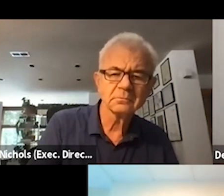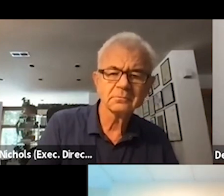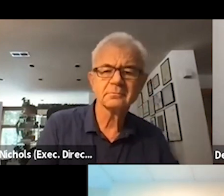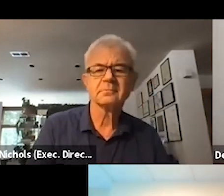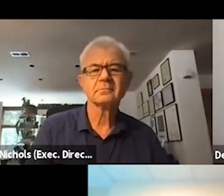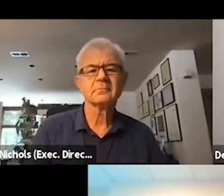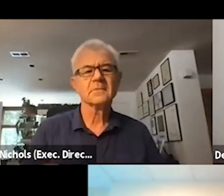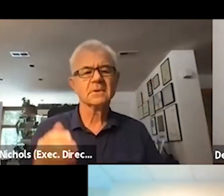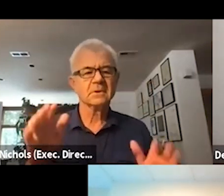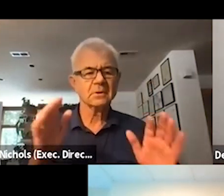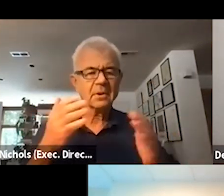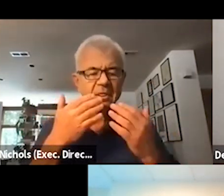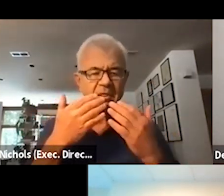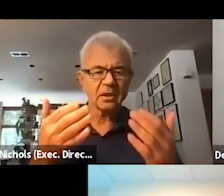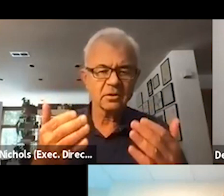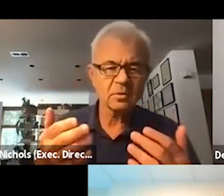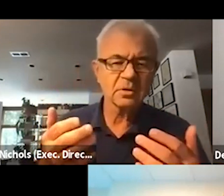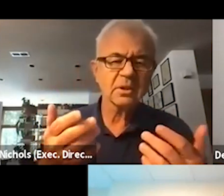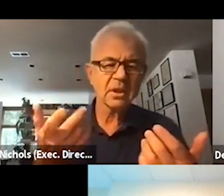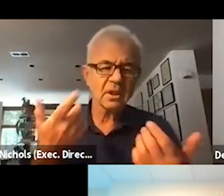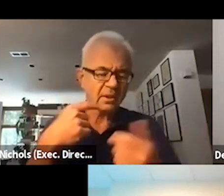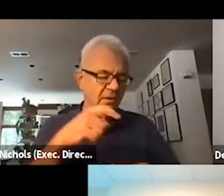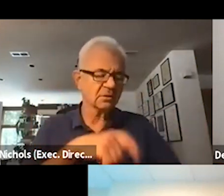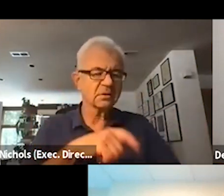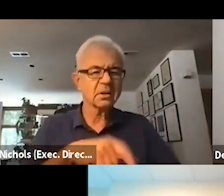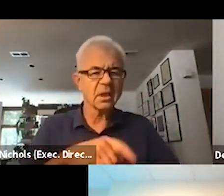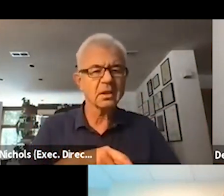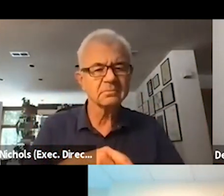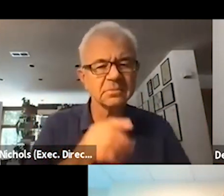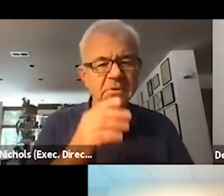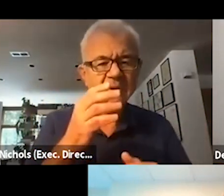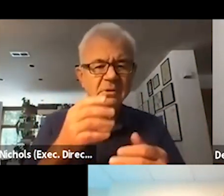Thank you.